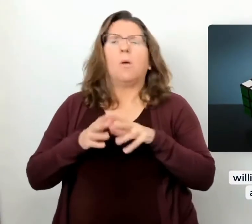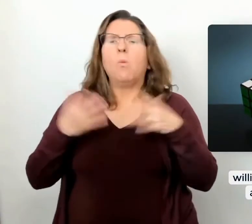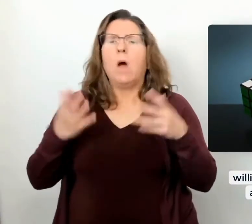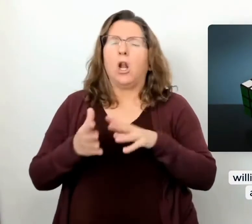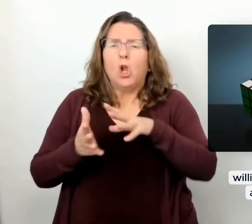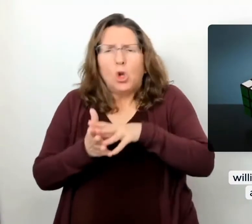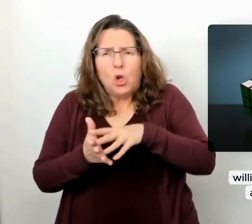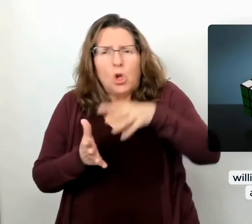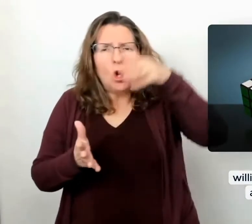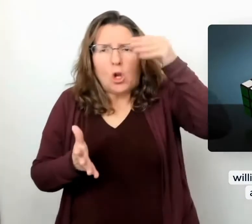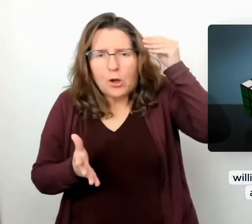The emphasis is on learning.